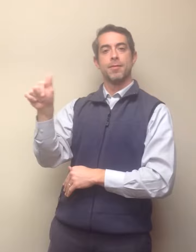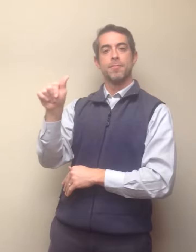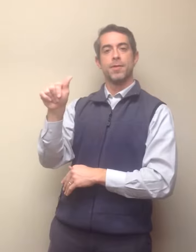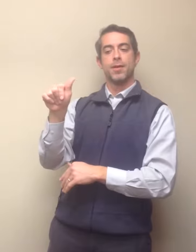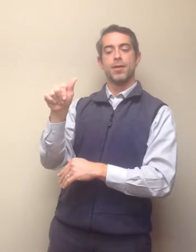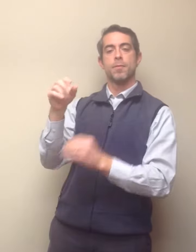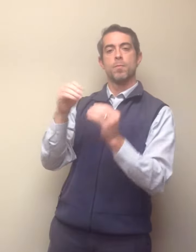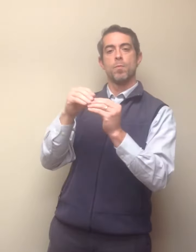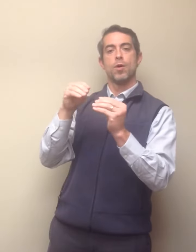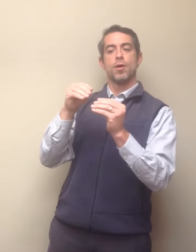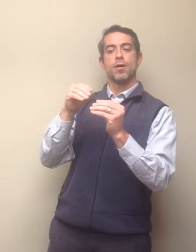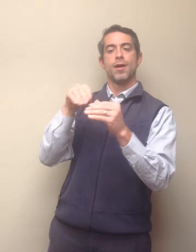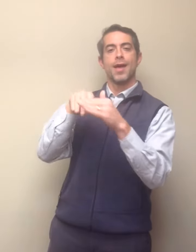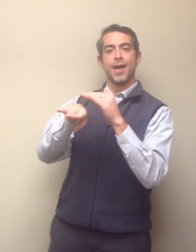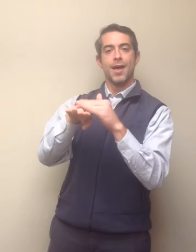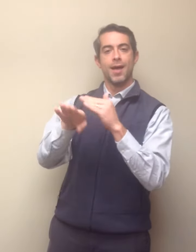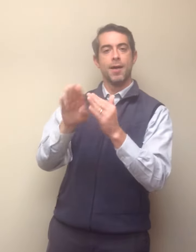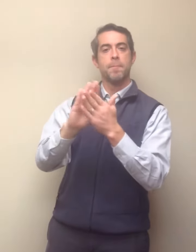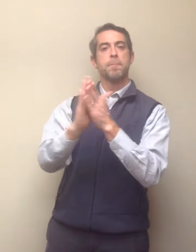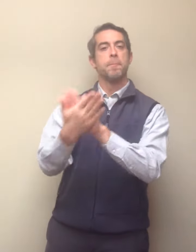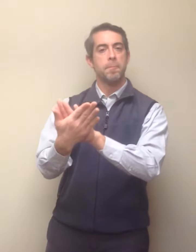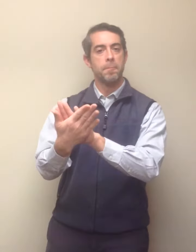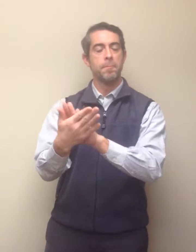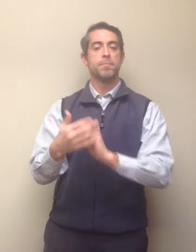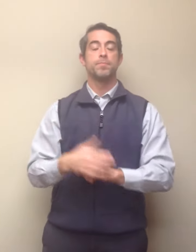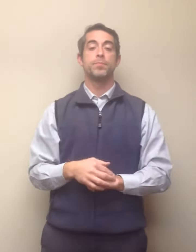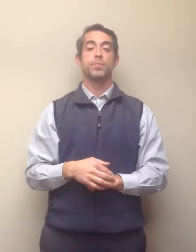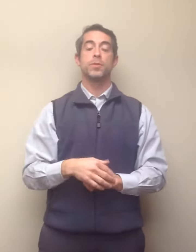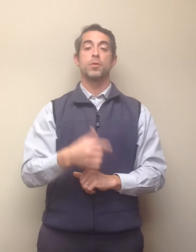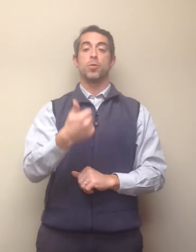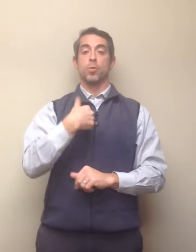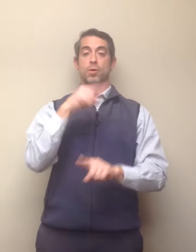Your responses will be provided to Indiana officials